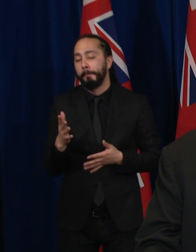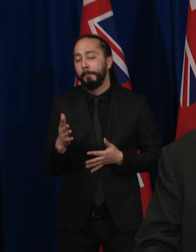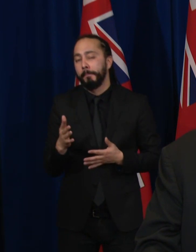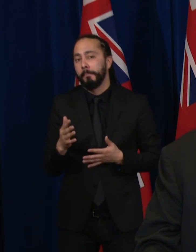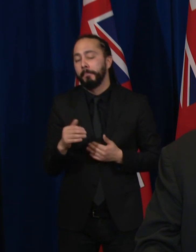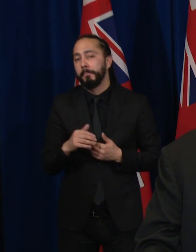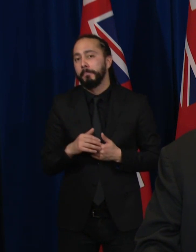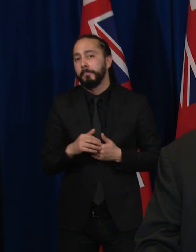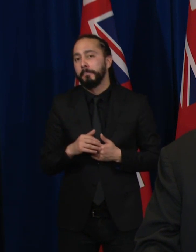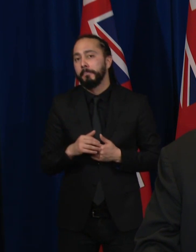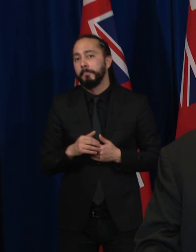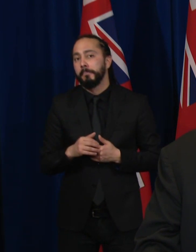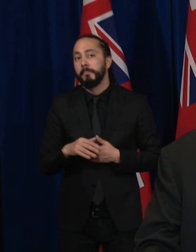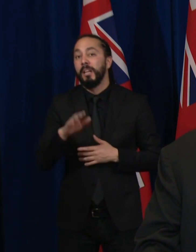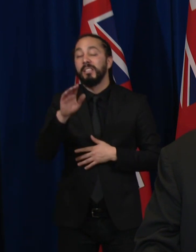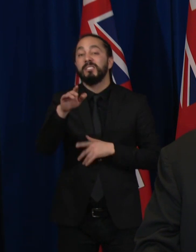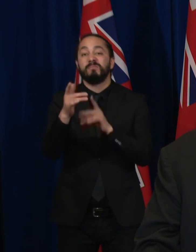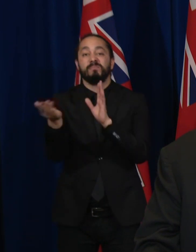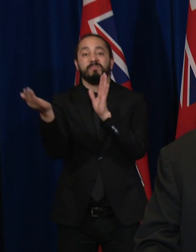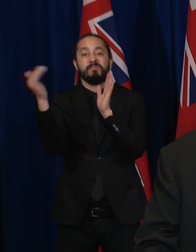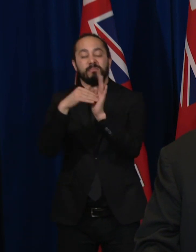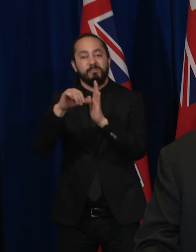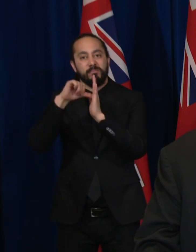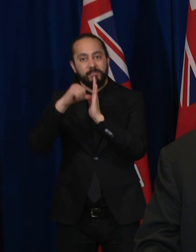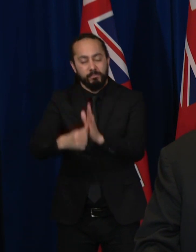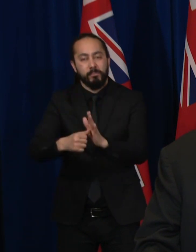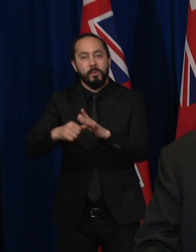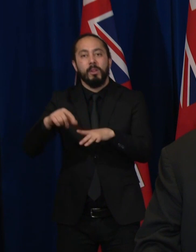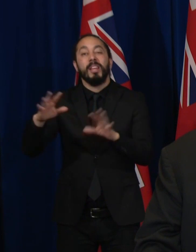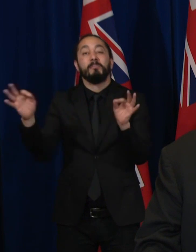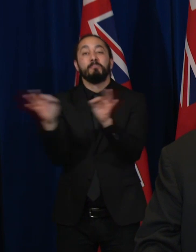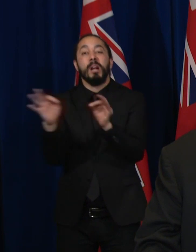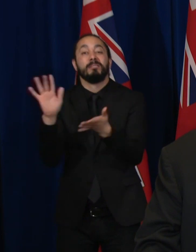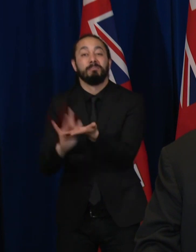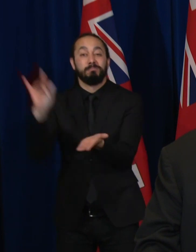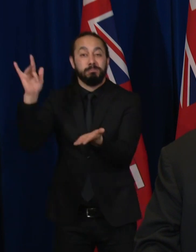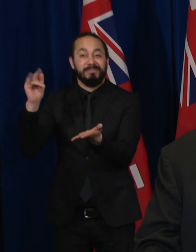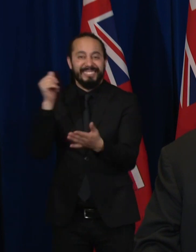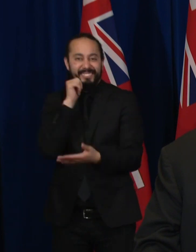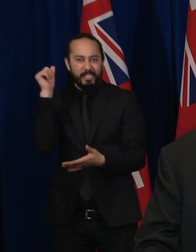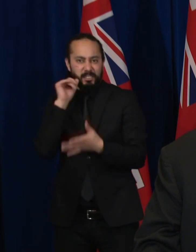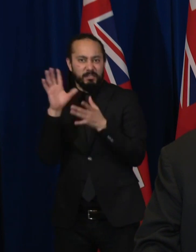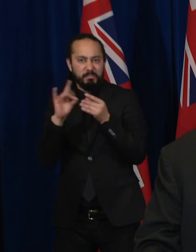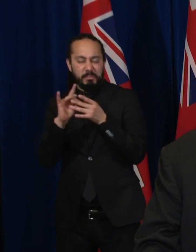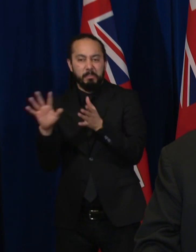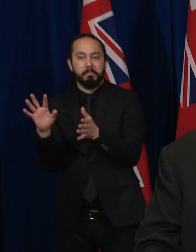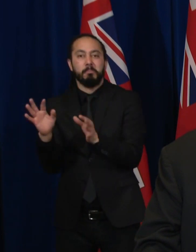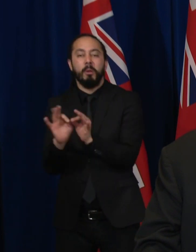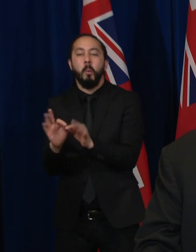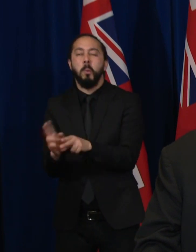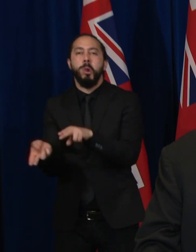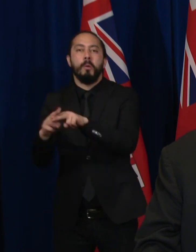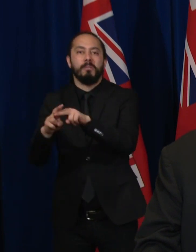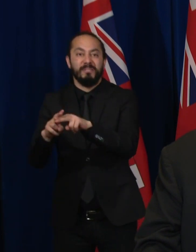this price gouging that's happening. We had an in-depth conversation at cabinet. Our cabinet supports me a